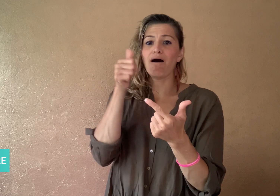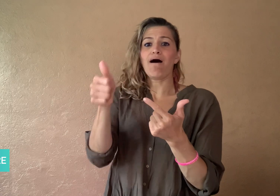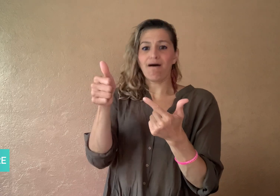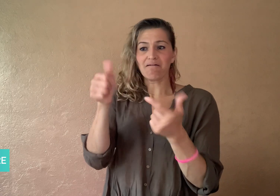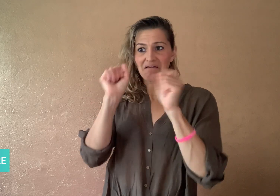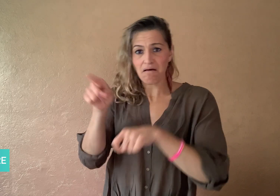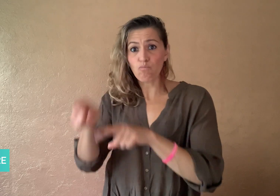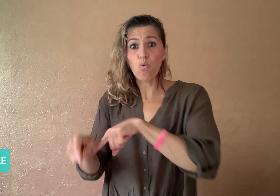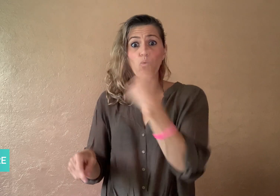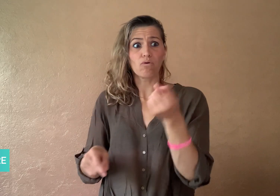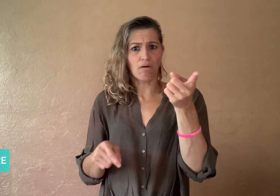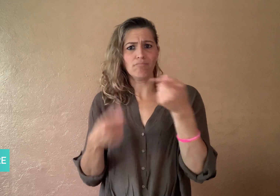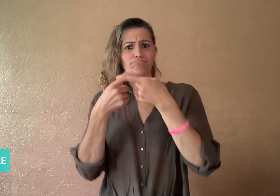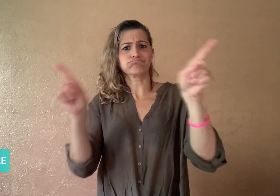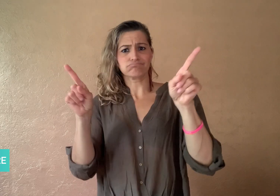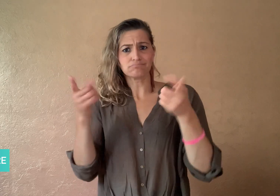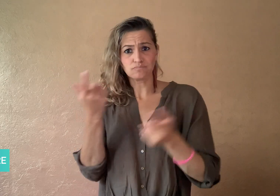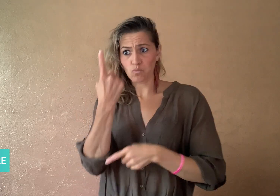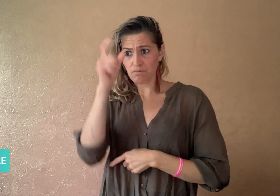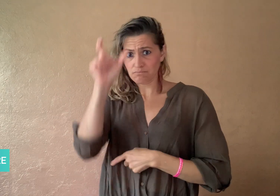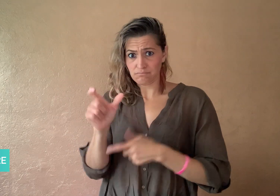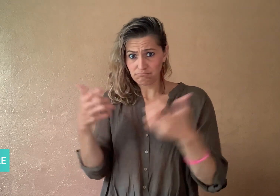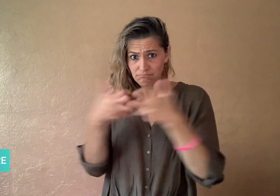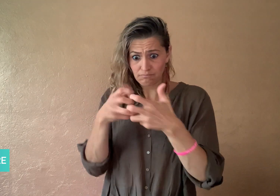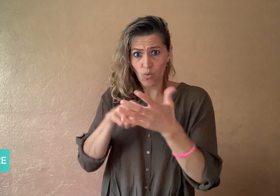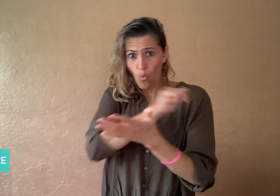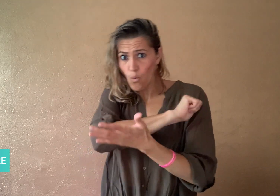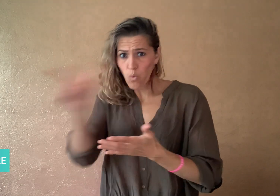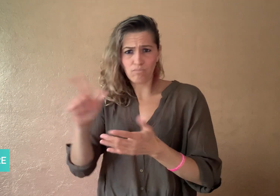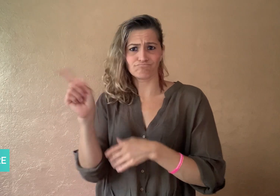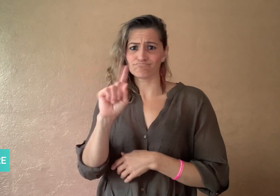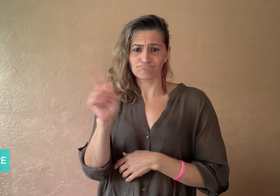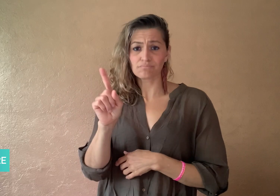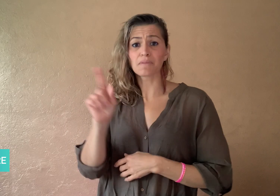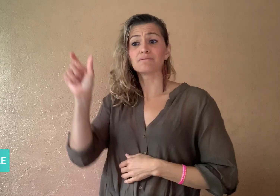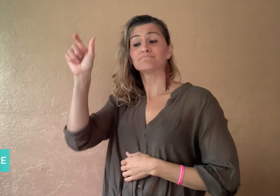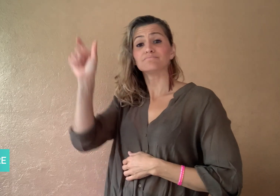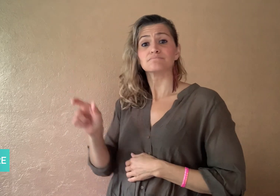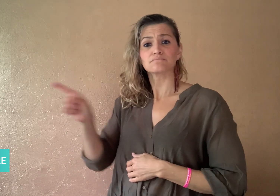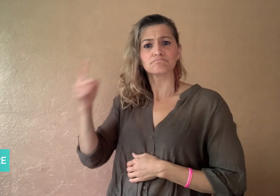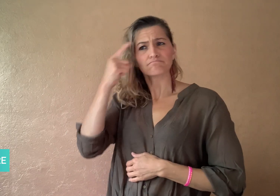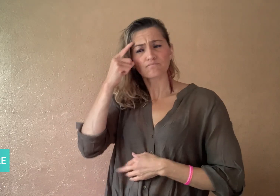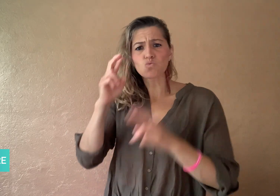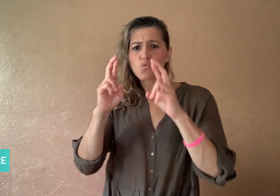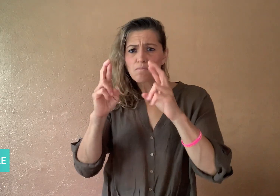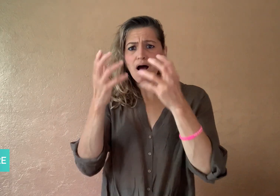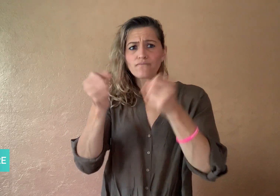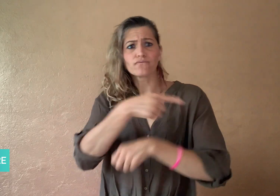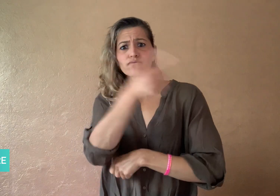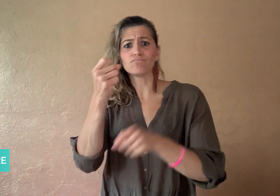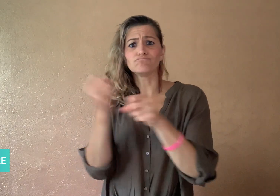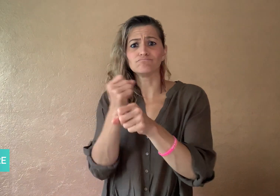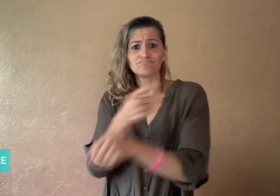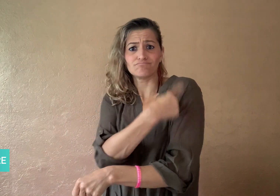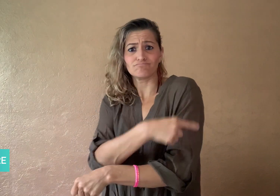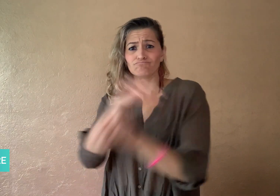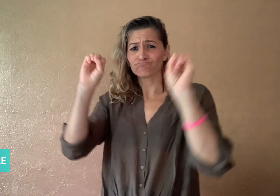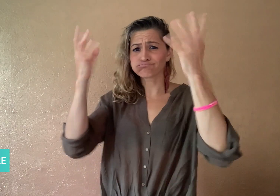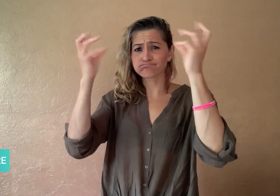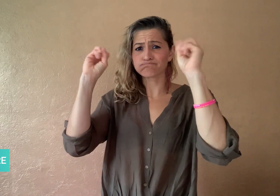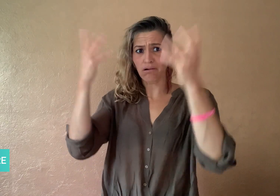paramedics will follow his example of becoming